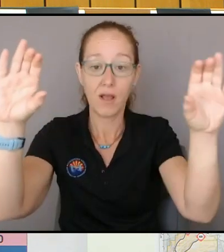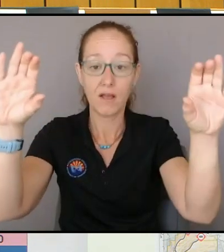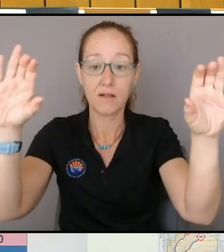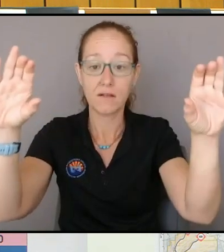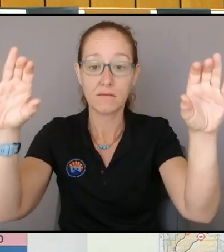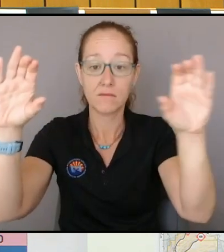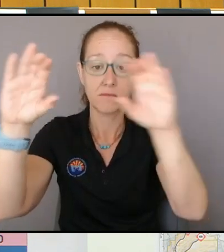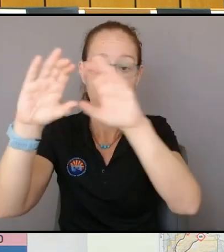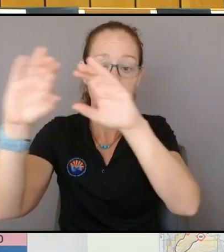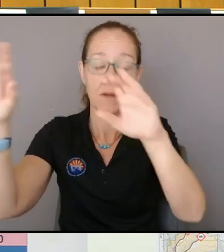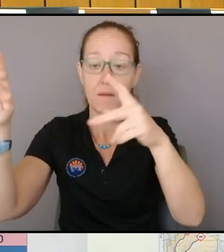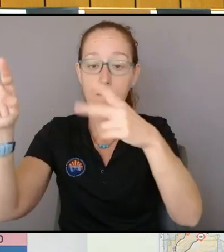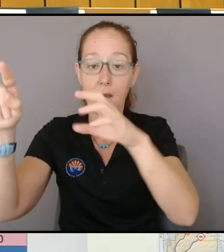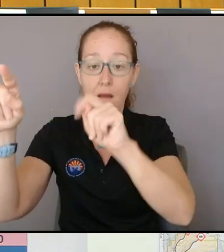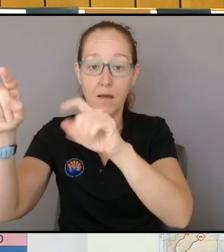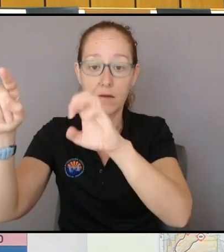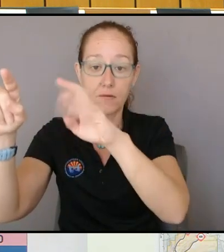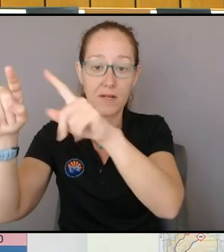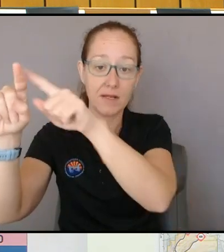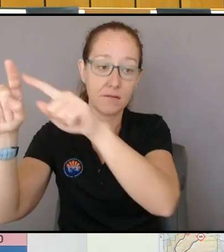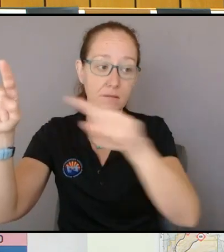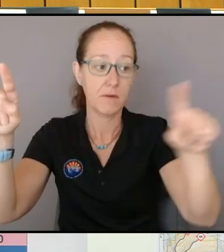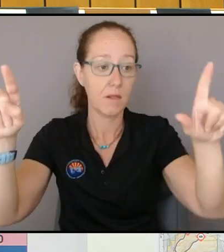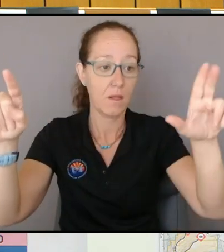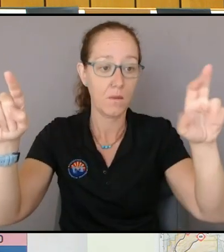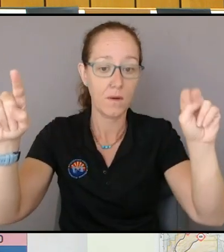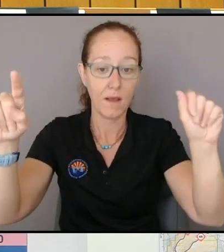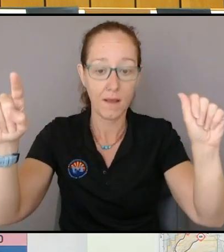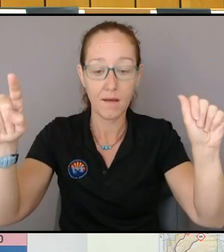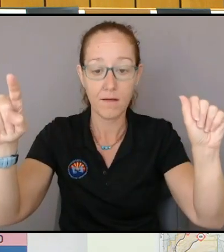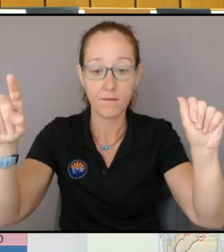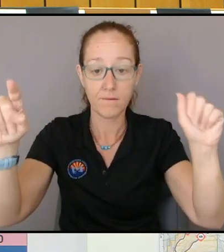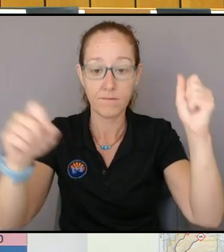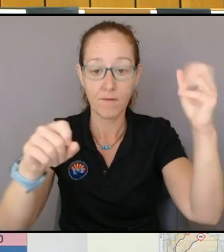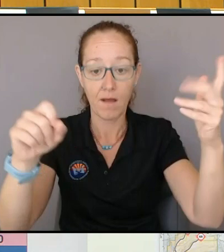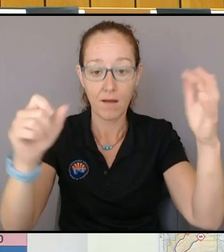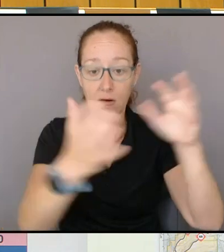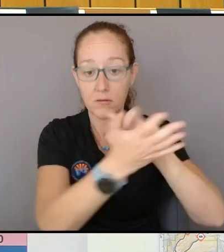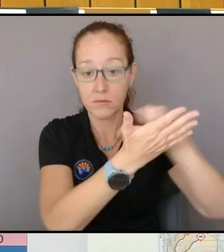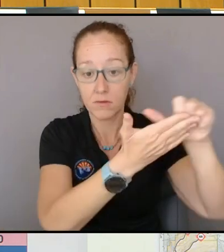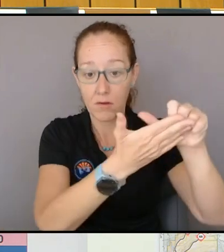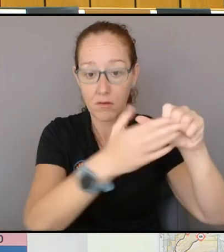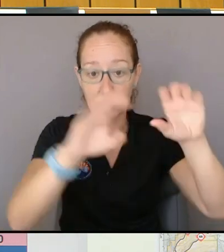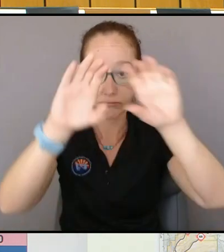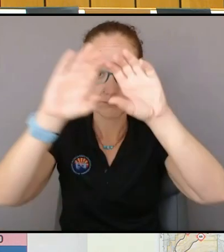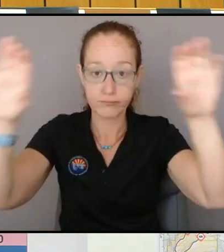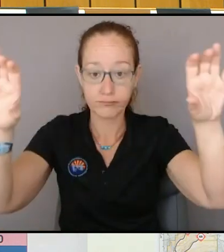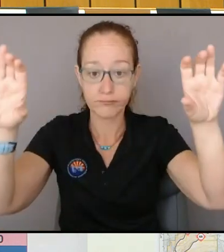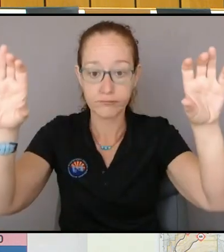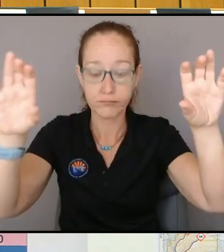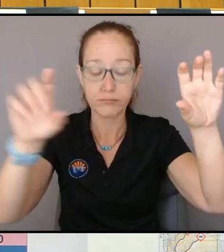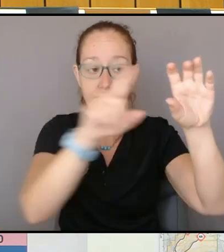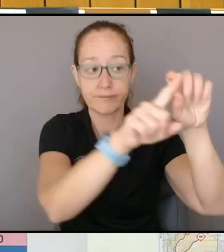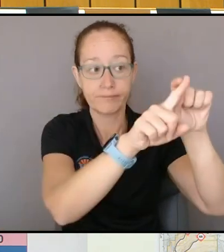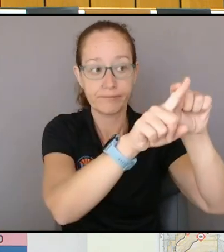over to above the Luna Fire Scar, which would be west of Black Lake, and then working all the way up to the